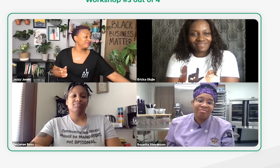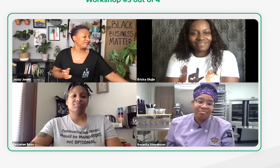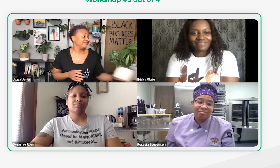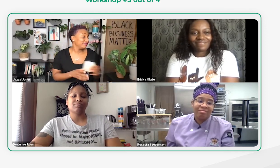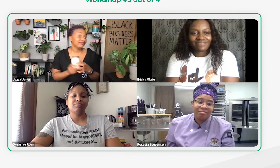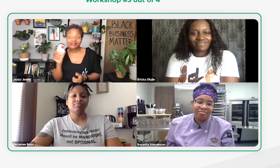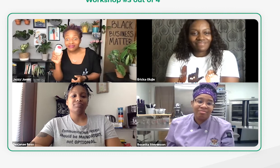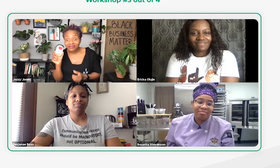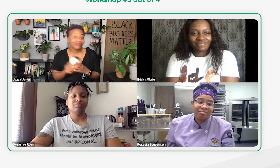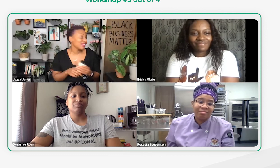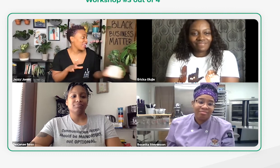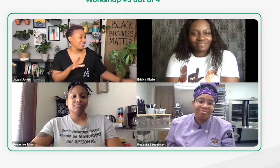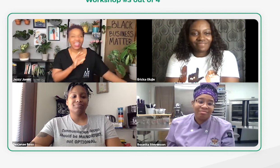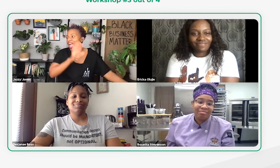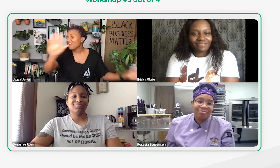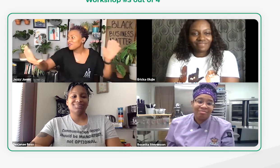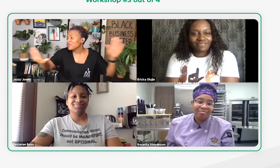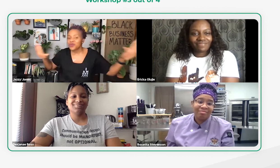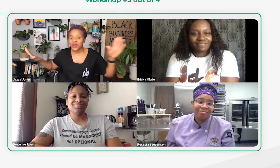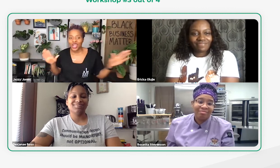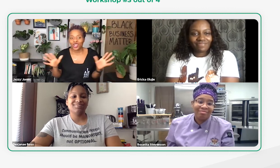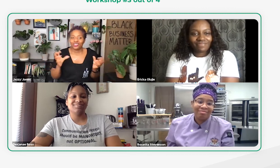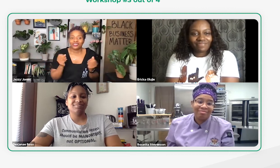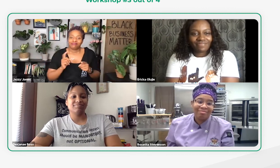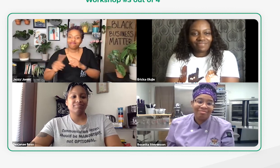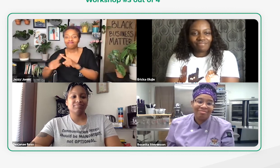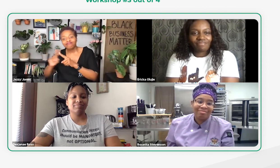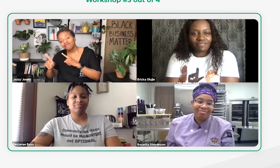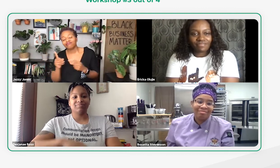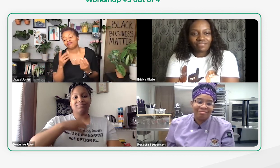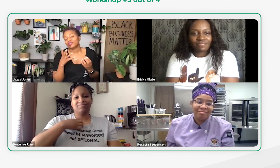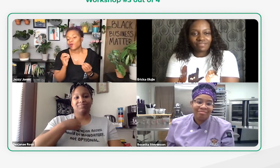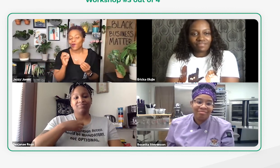supporting black businesses. With all of the things, it's everywhere in my home.